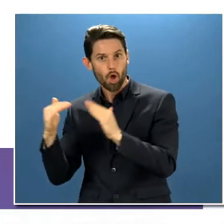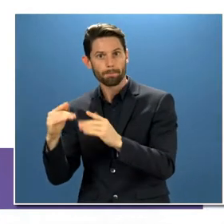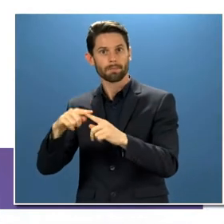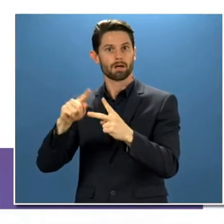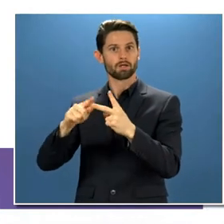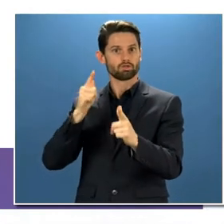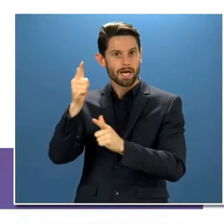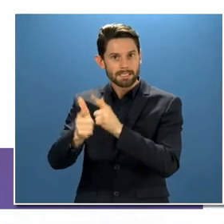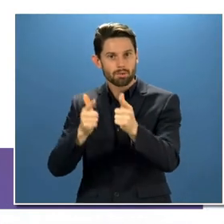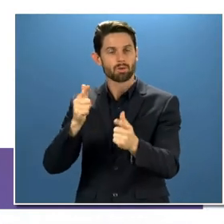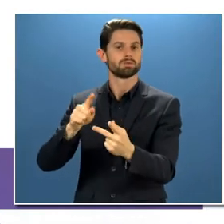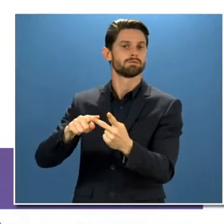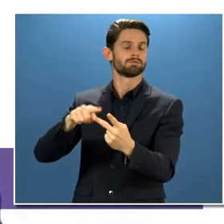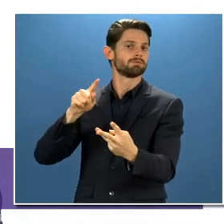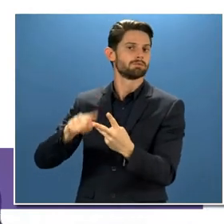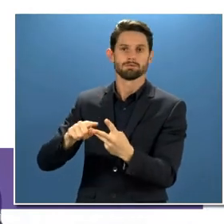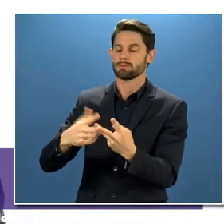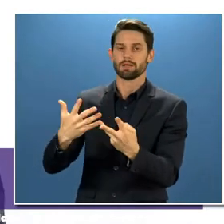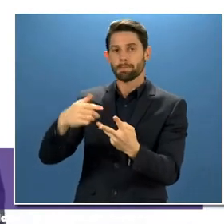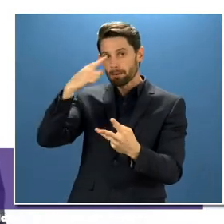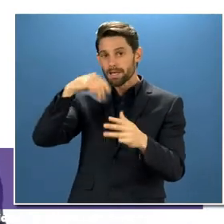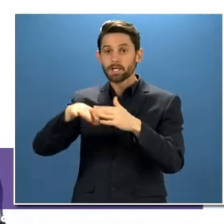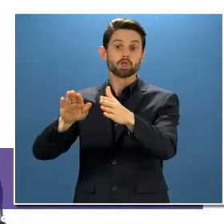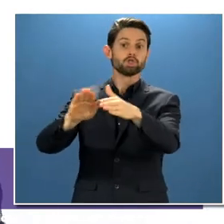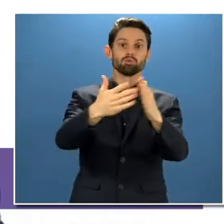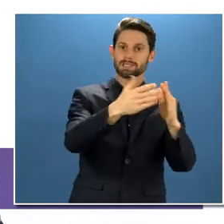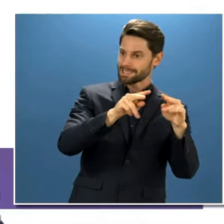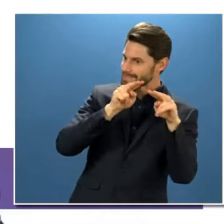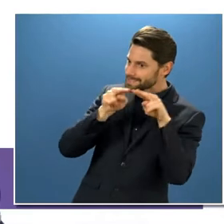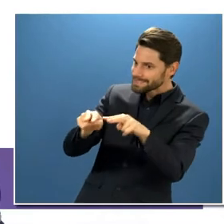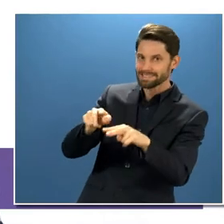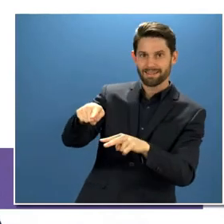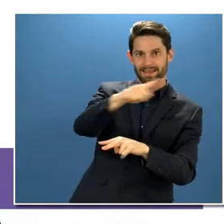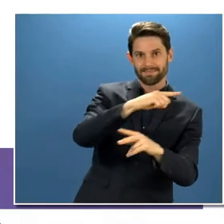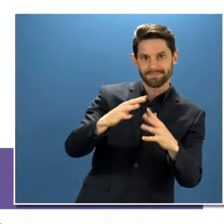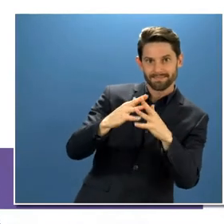housing, the values of the community are ones which respect people with disability.